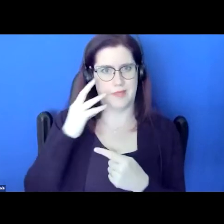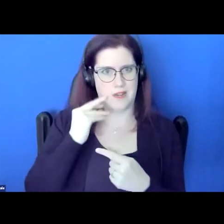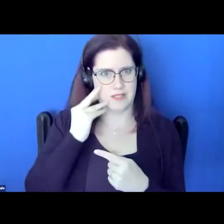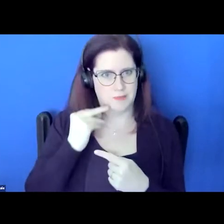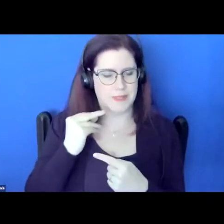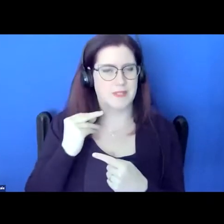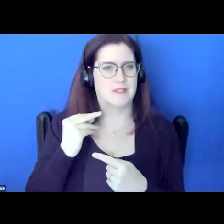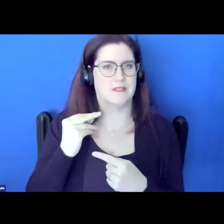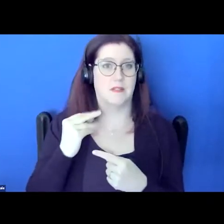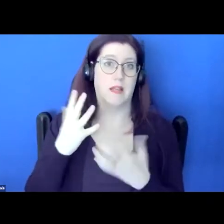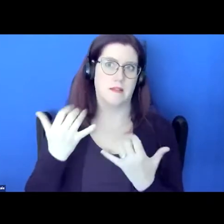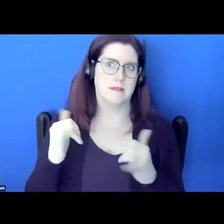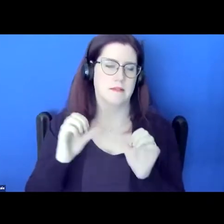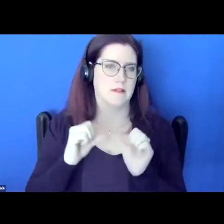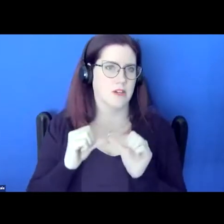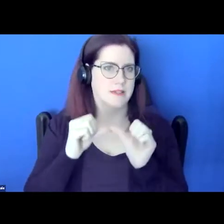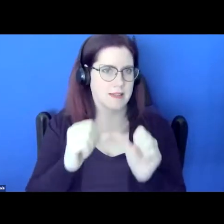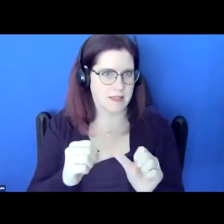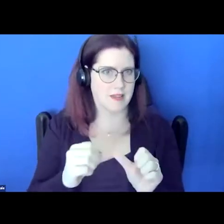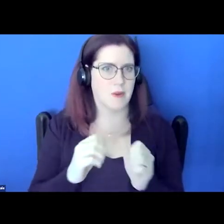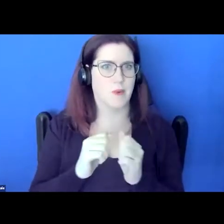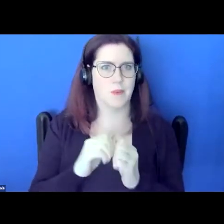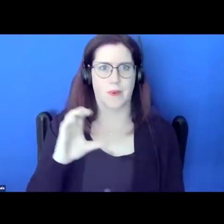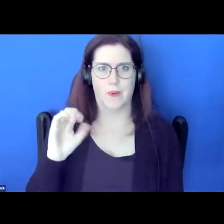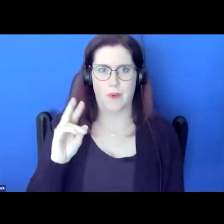and continue to go through before I begin talking.